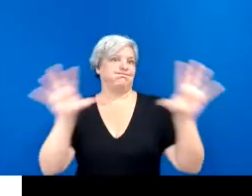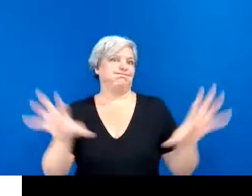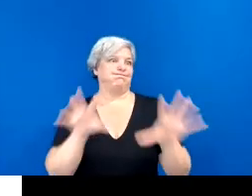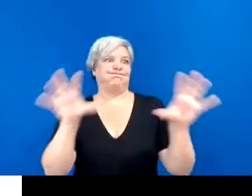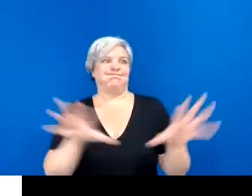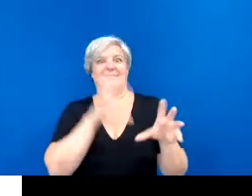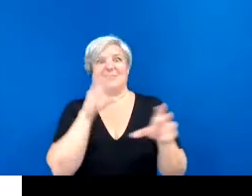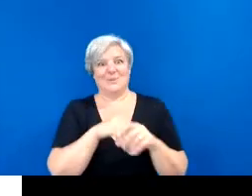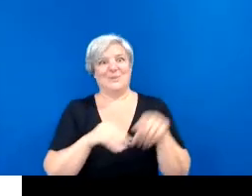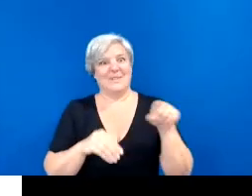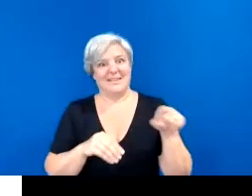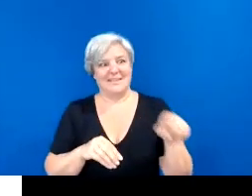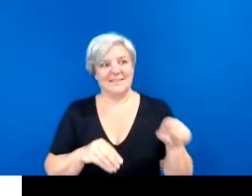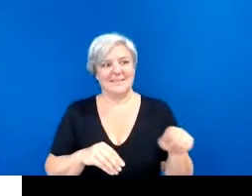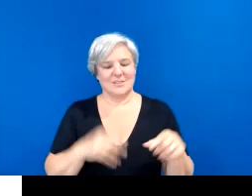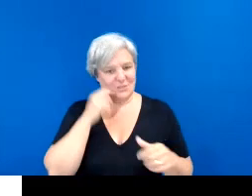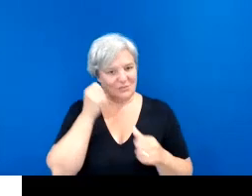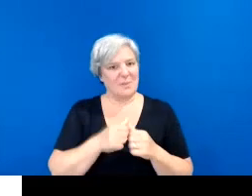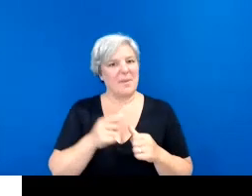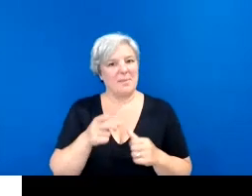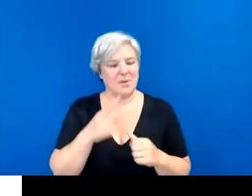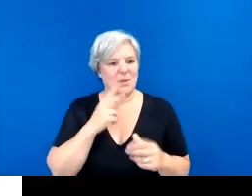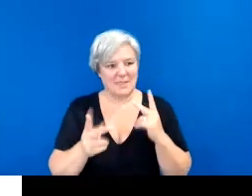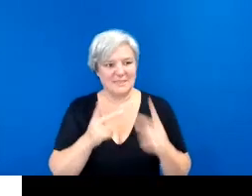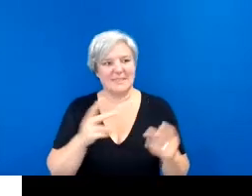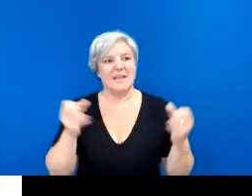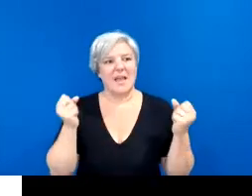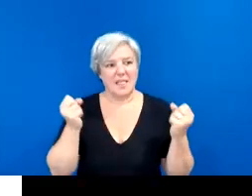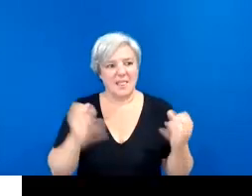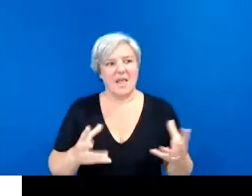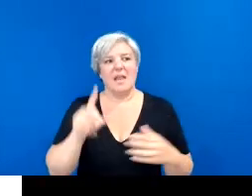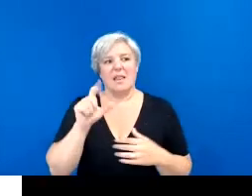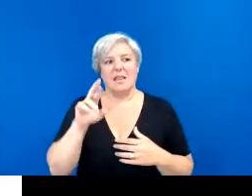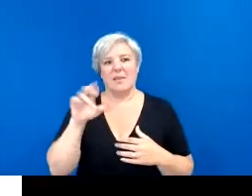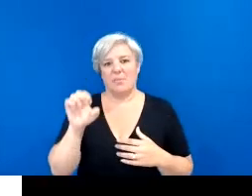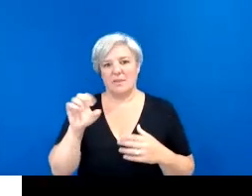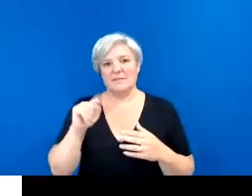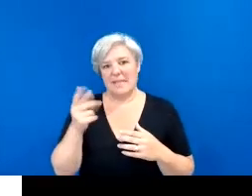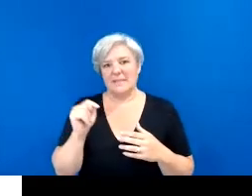So just keep that in mind. You can see a lot of text materials when you're searching on